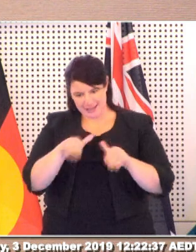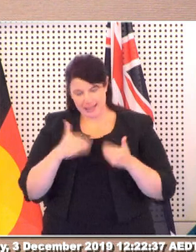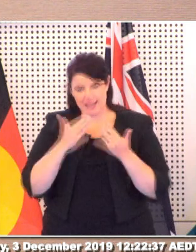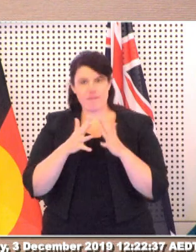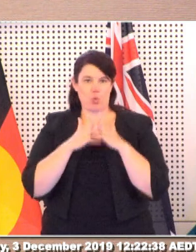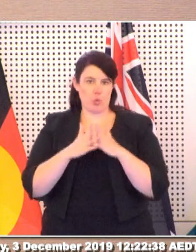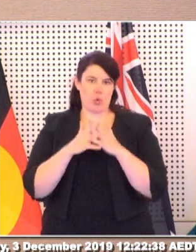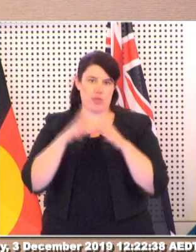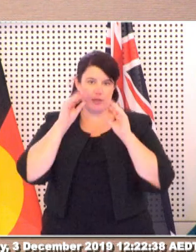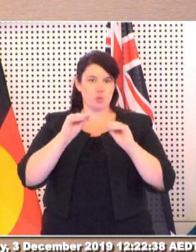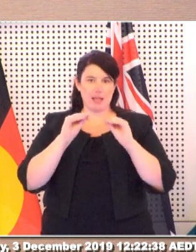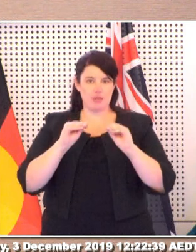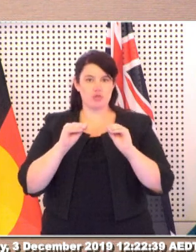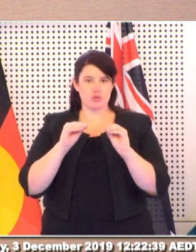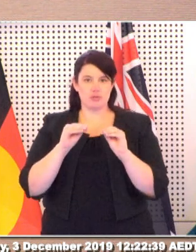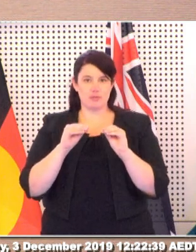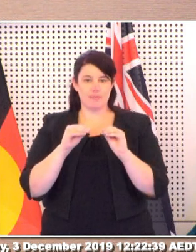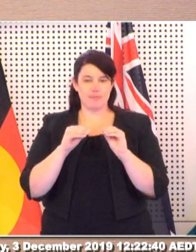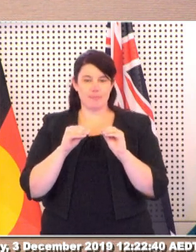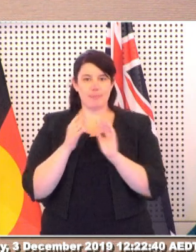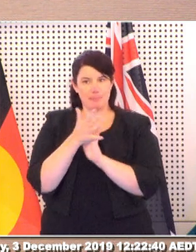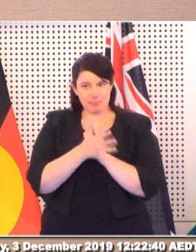in ways that it’s going to result